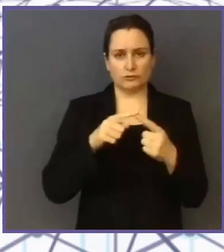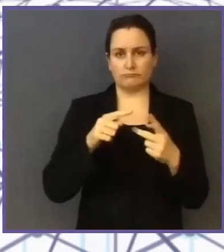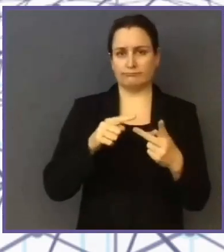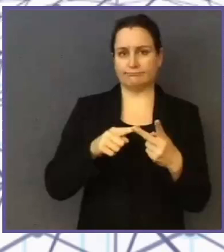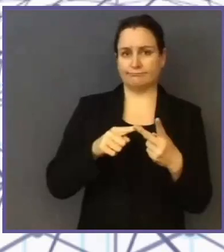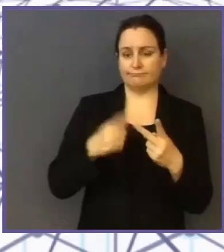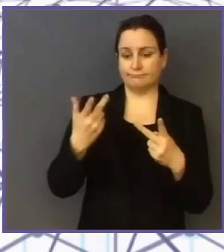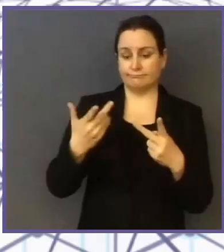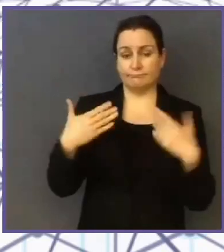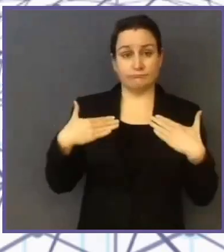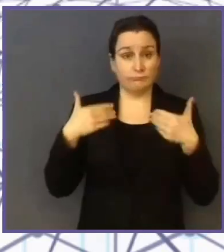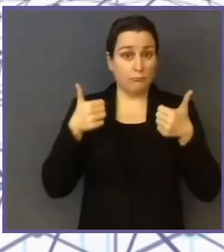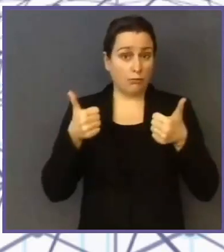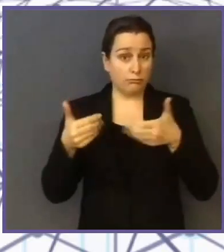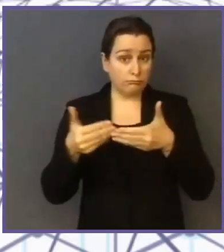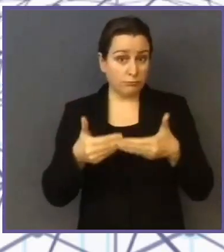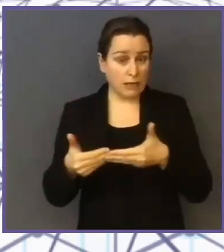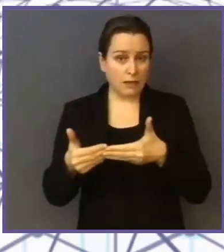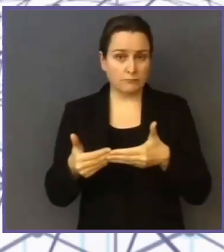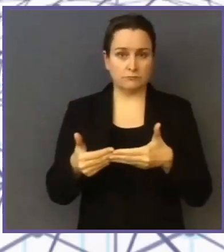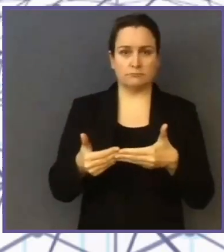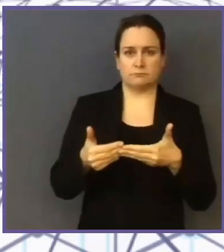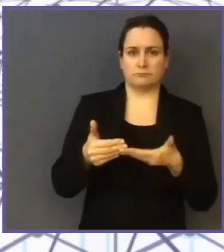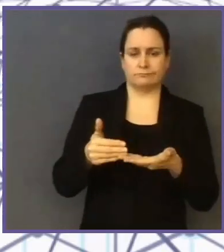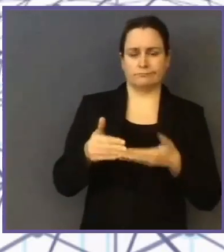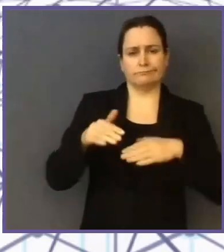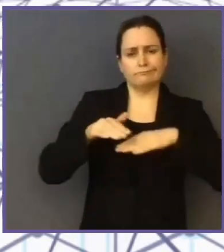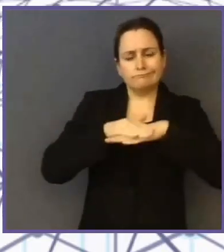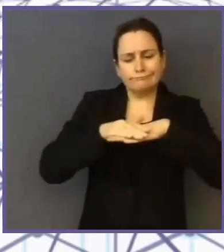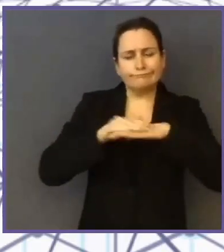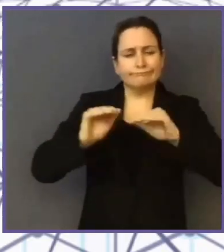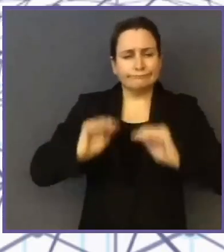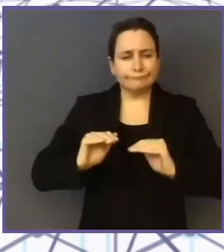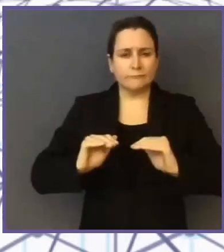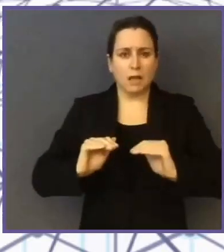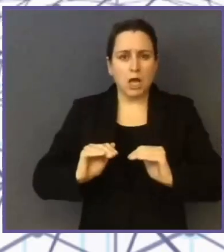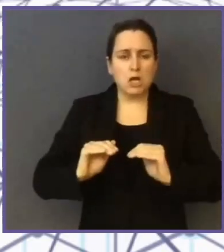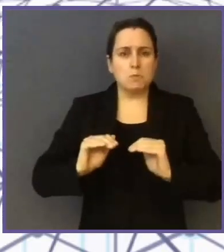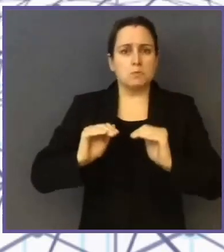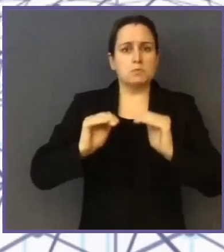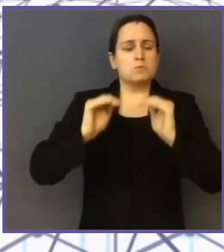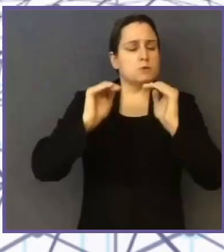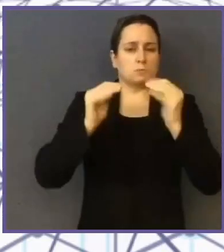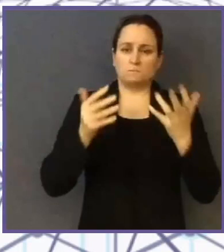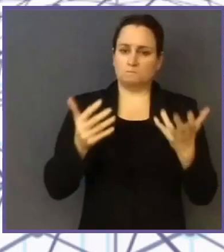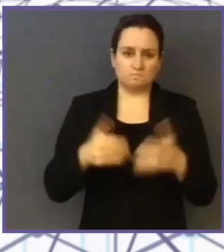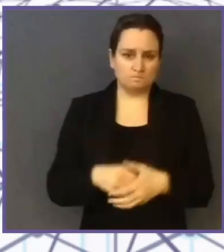opportunity to develop a person focused sustainability approach from the outset.